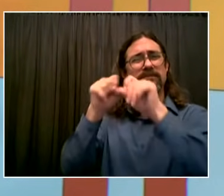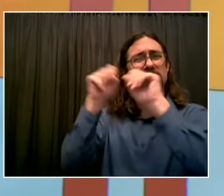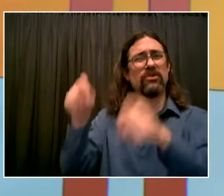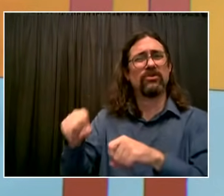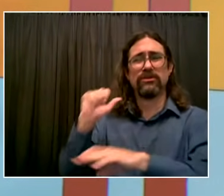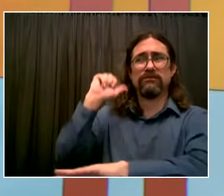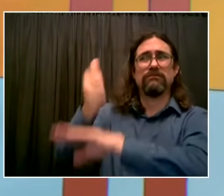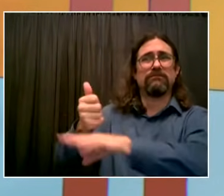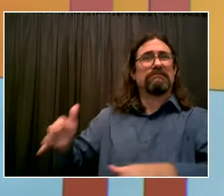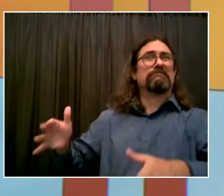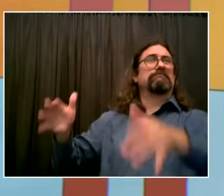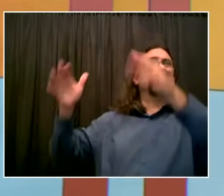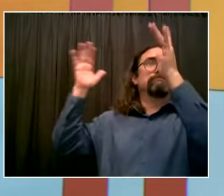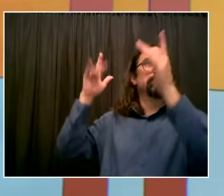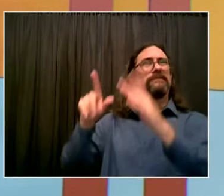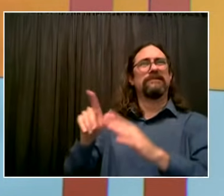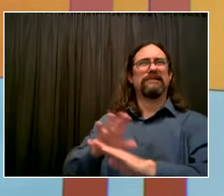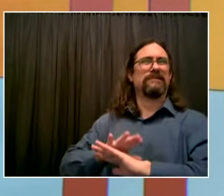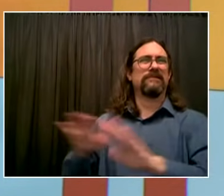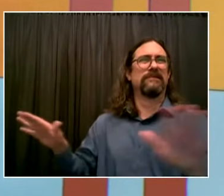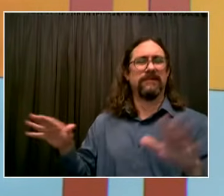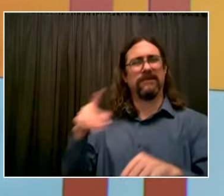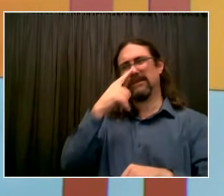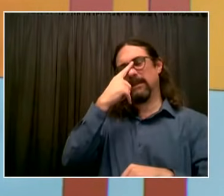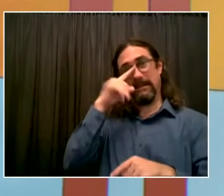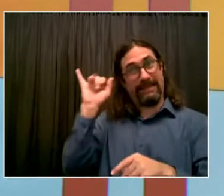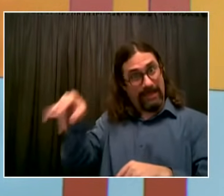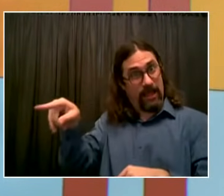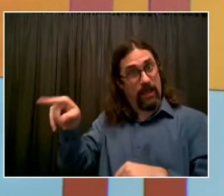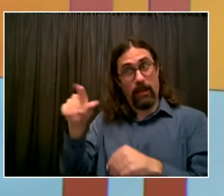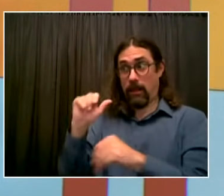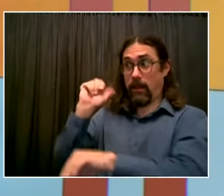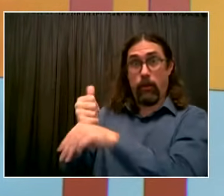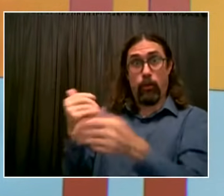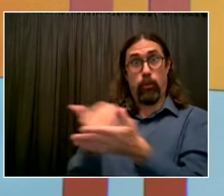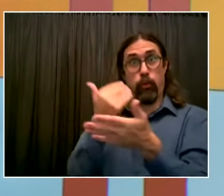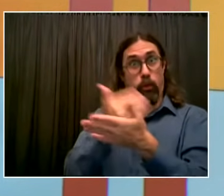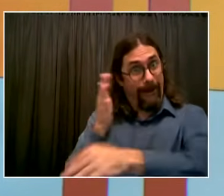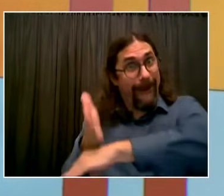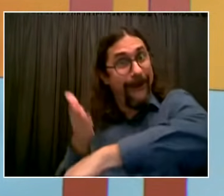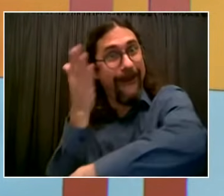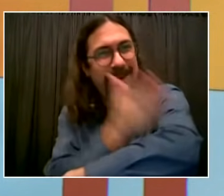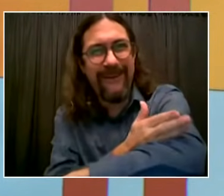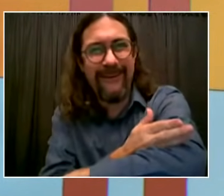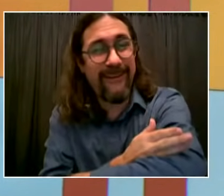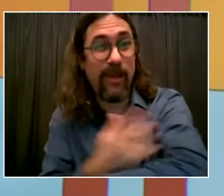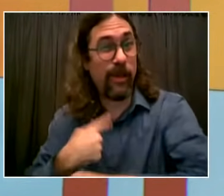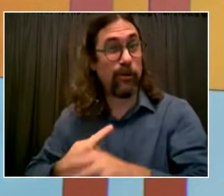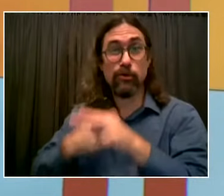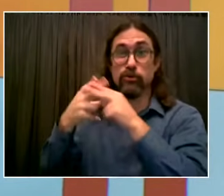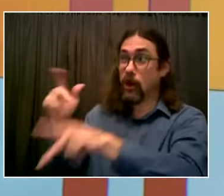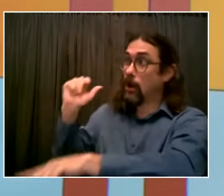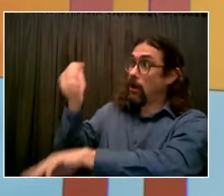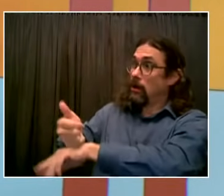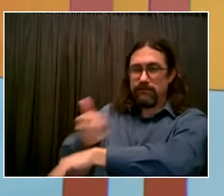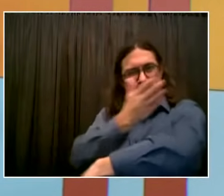PLANT. THAT'S PULLING US BACKARWD S TOWARDS FOSSIL FUEL. WE NEED TO PASS THE LEGISLATION THIS YEAR TO CUT OFF FOSSIL FUEL CONNECTIONS IN THE FUTURE IN